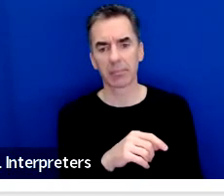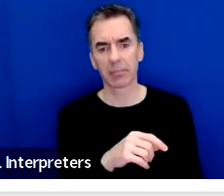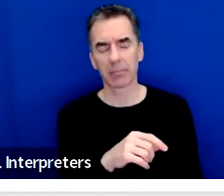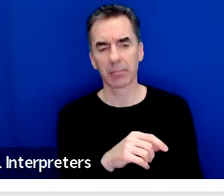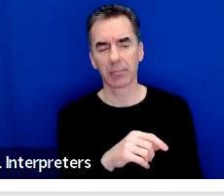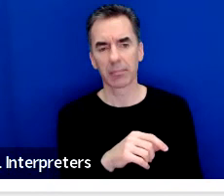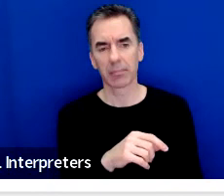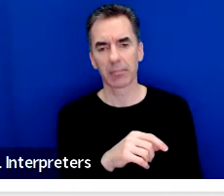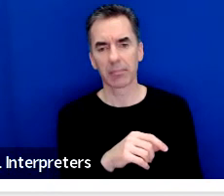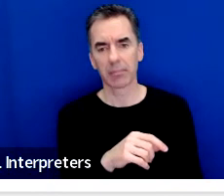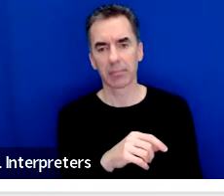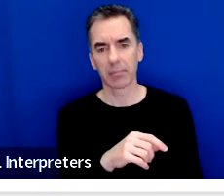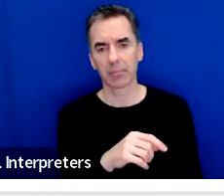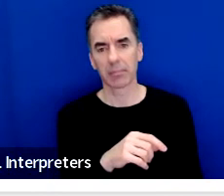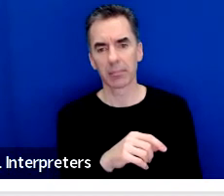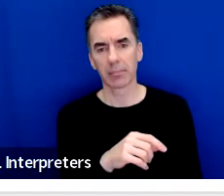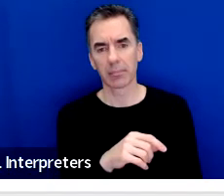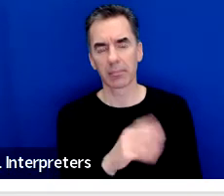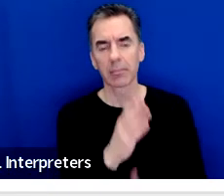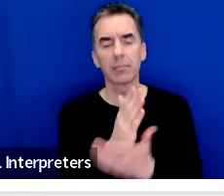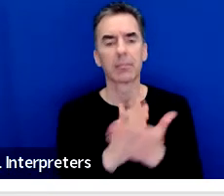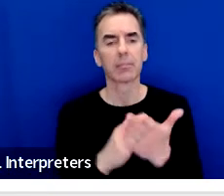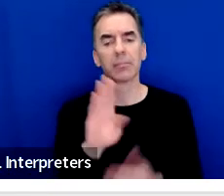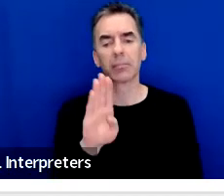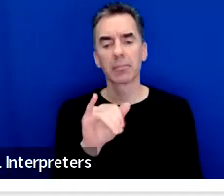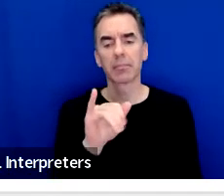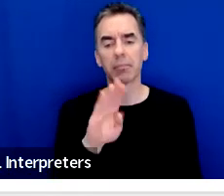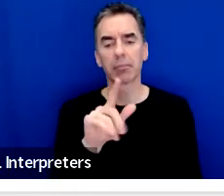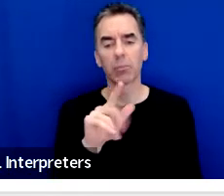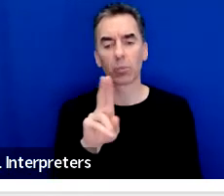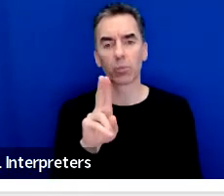some of the biblical textbook, there is a